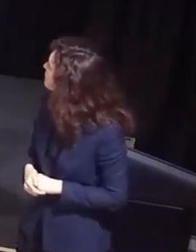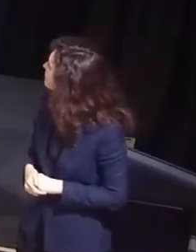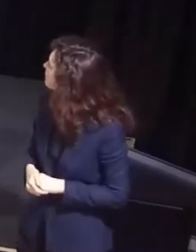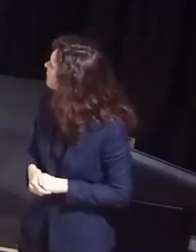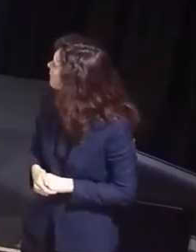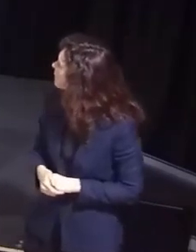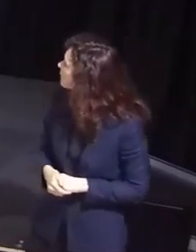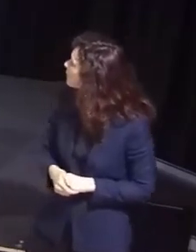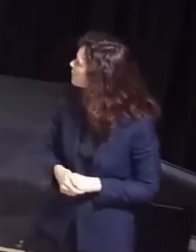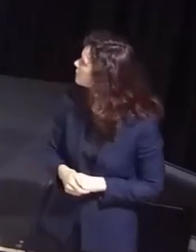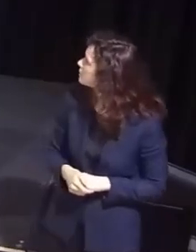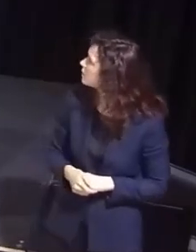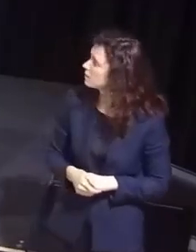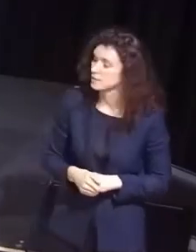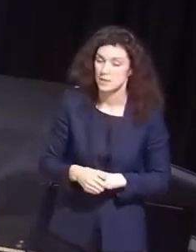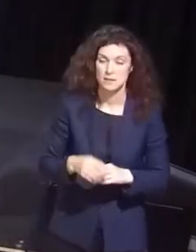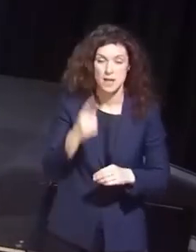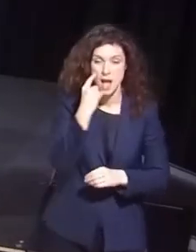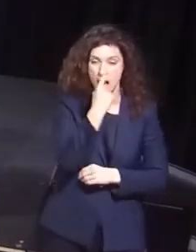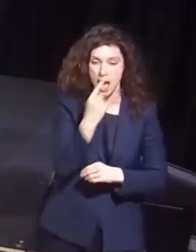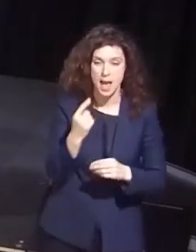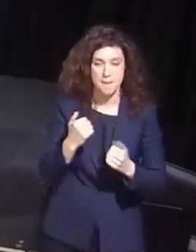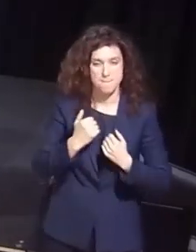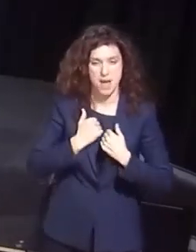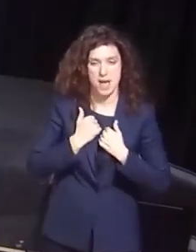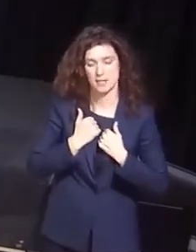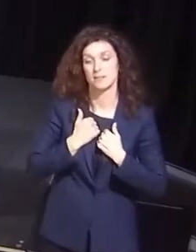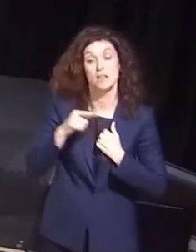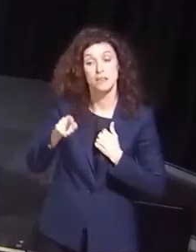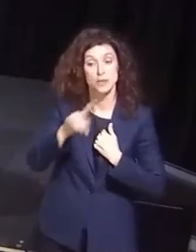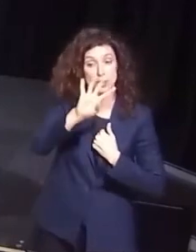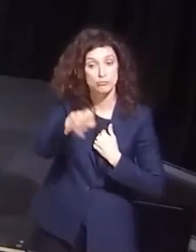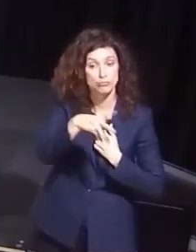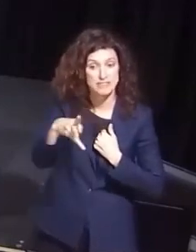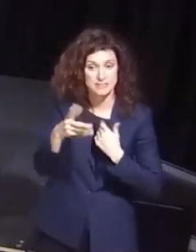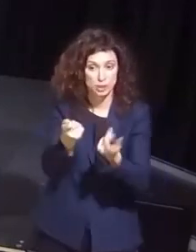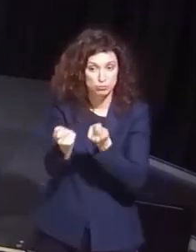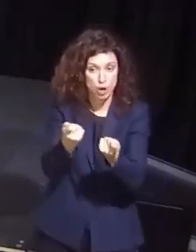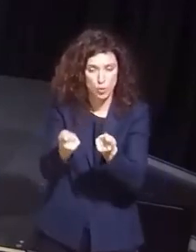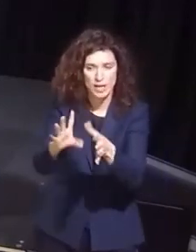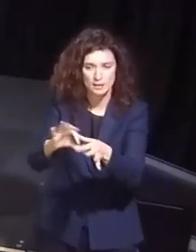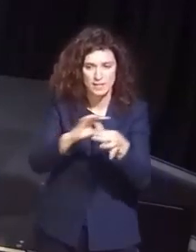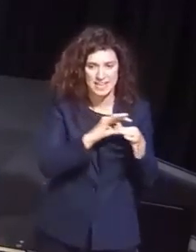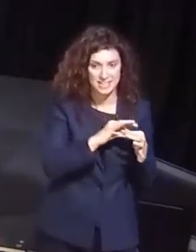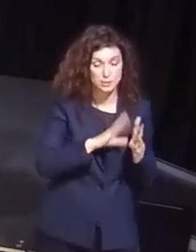the grid has got origins back to Possum, and that's a wonderful system too.